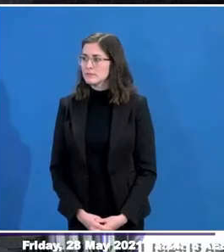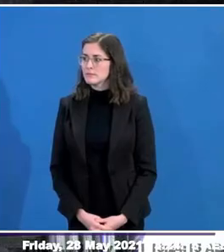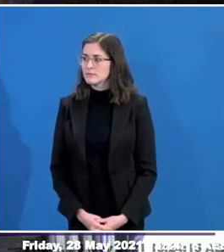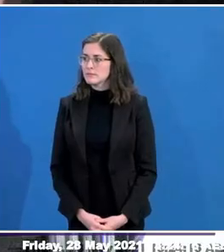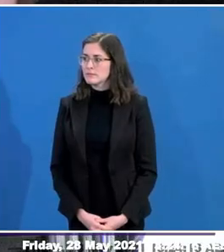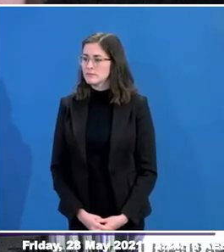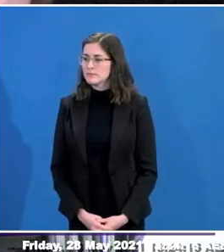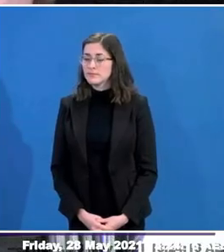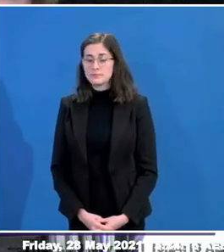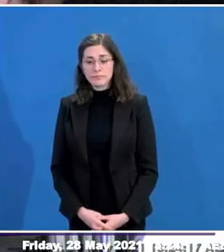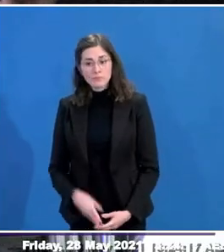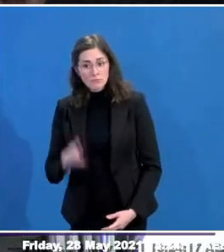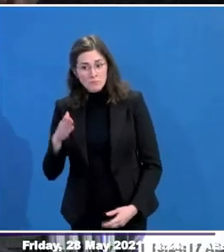Commissioner Galbally, do you have that document?